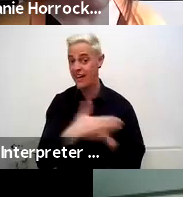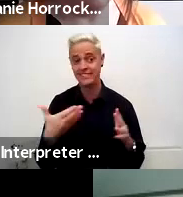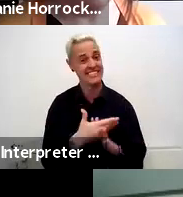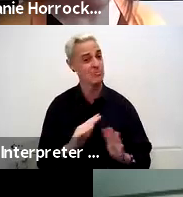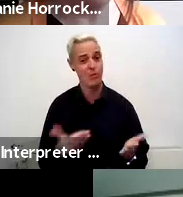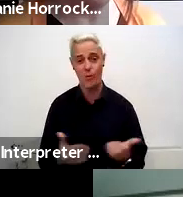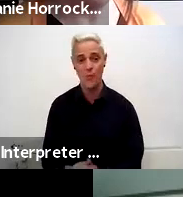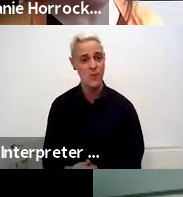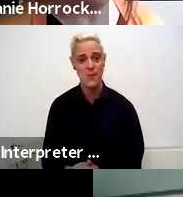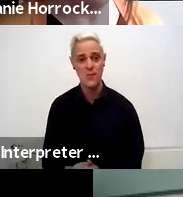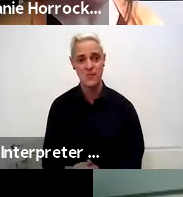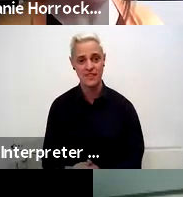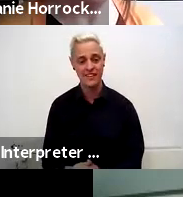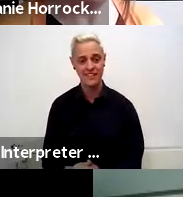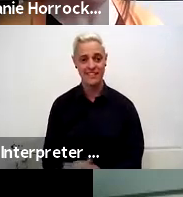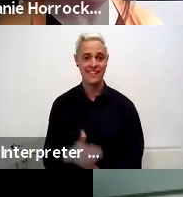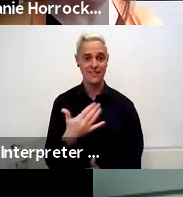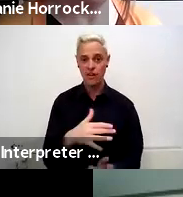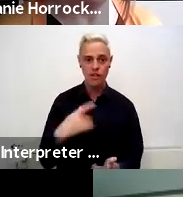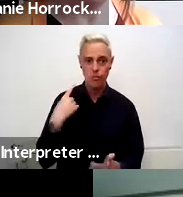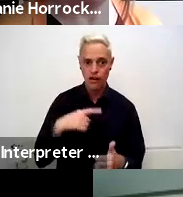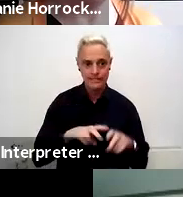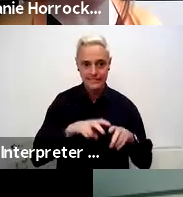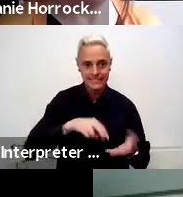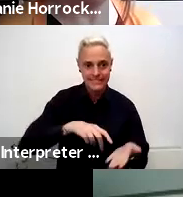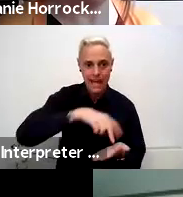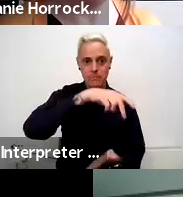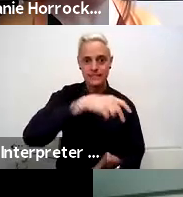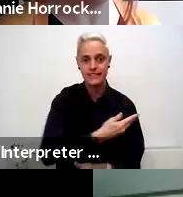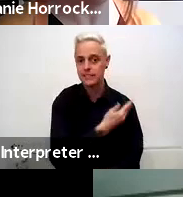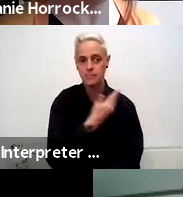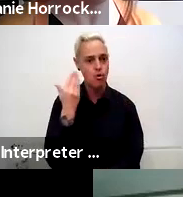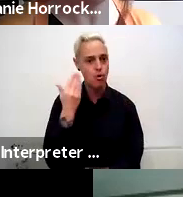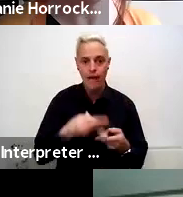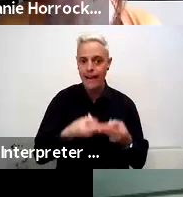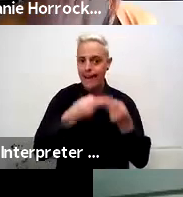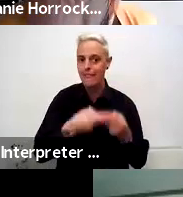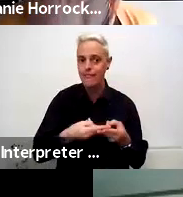And it's not accessible. You've got wide steps. There's no list, no ramps.